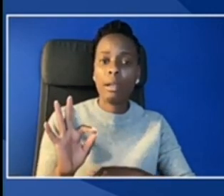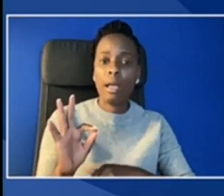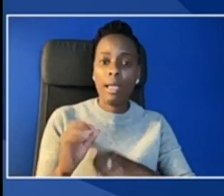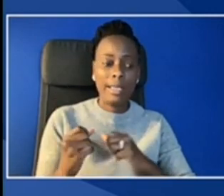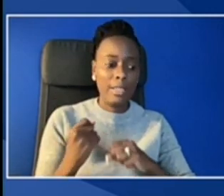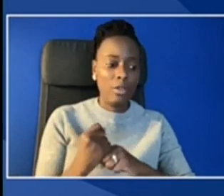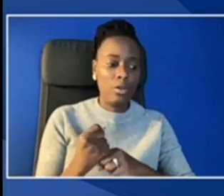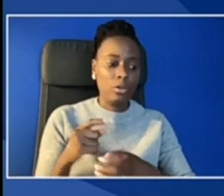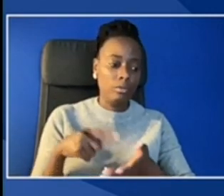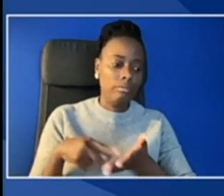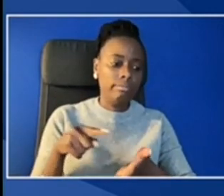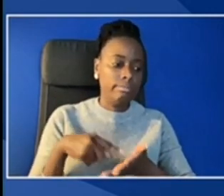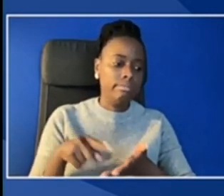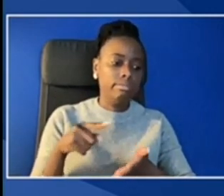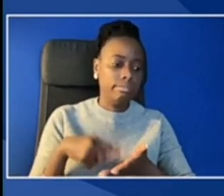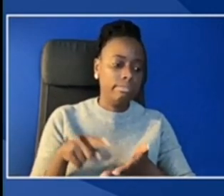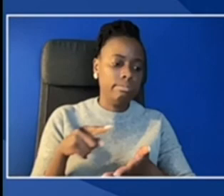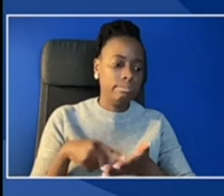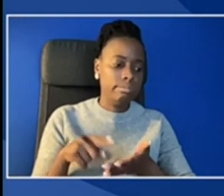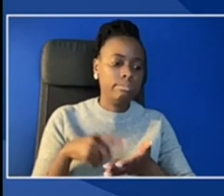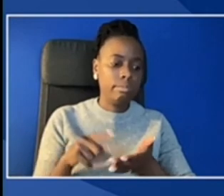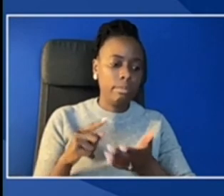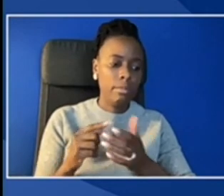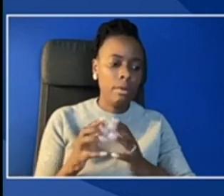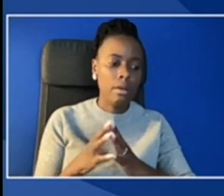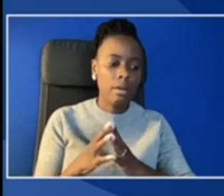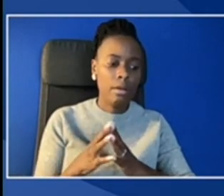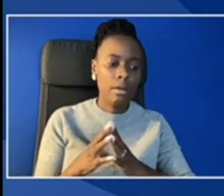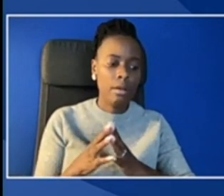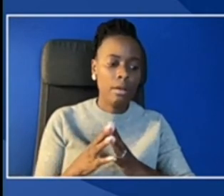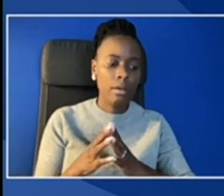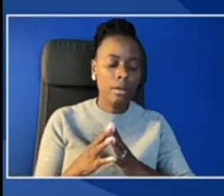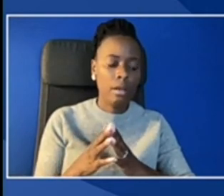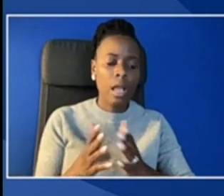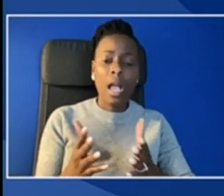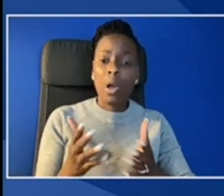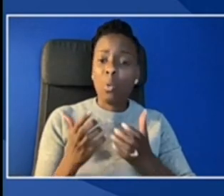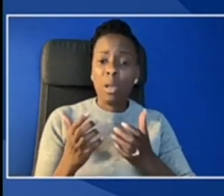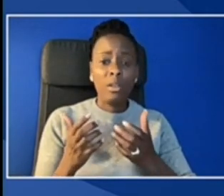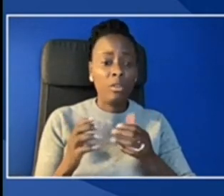student loans and I just want some kind of relief, some kind of break.